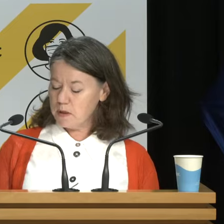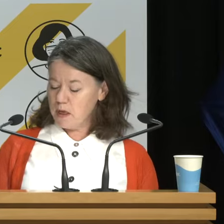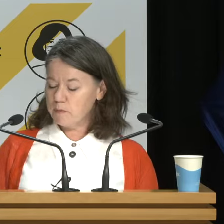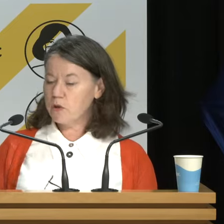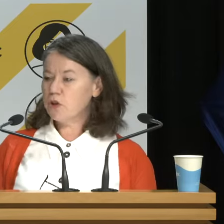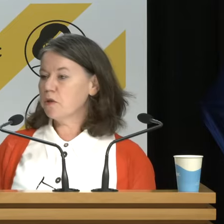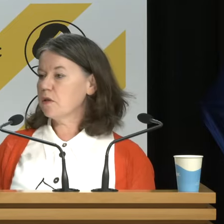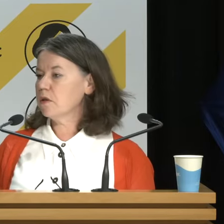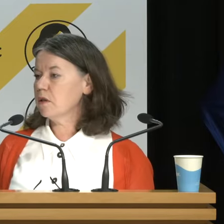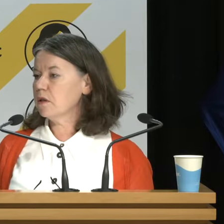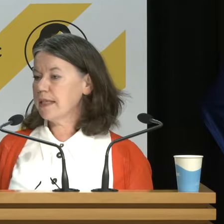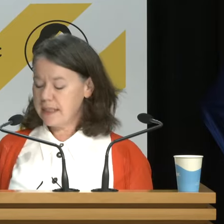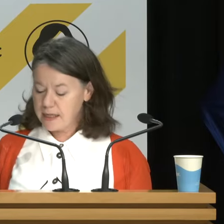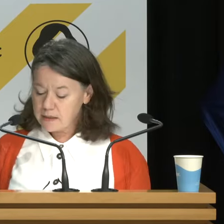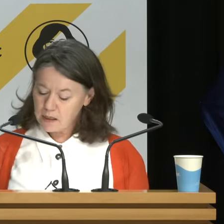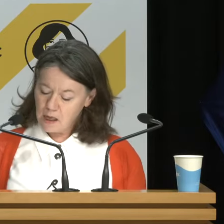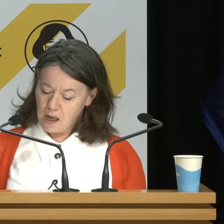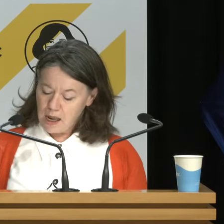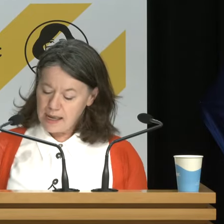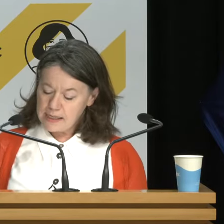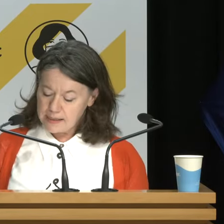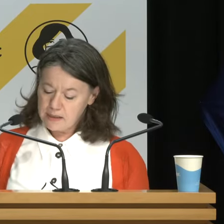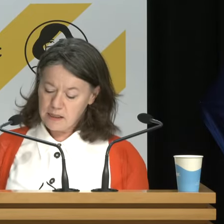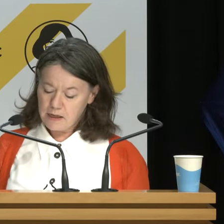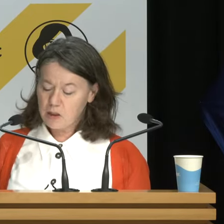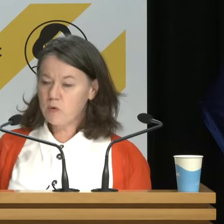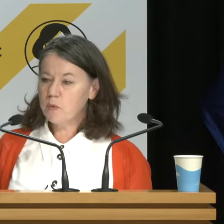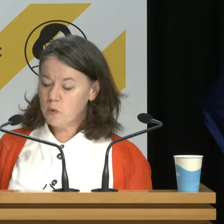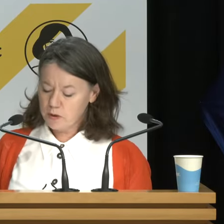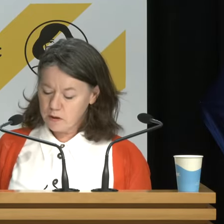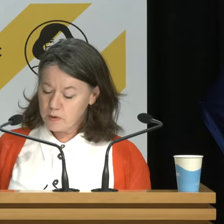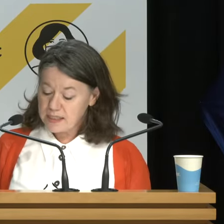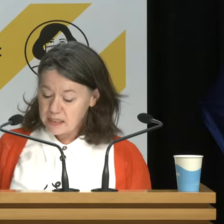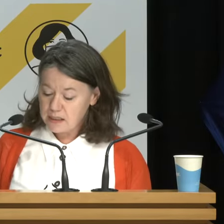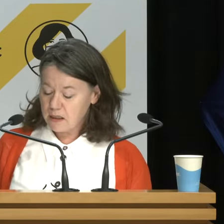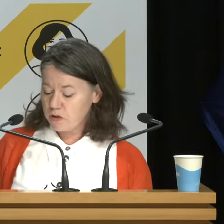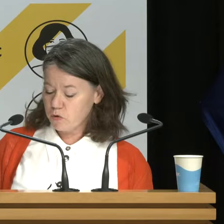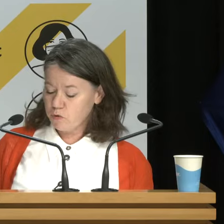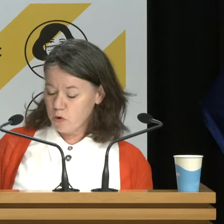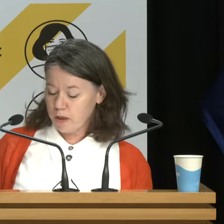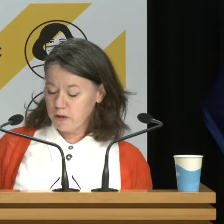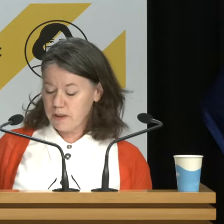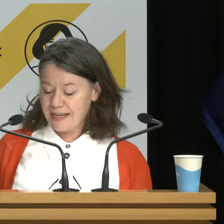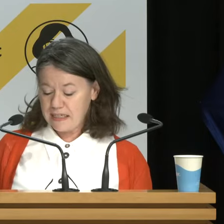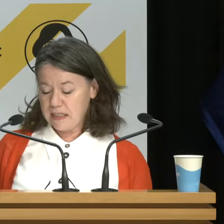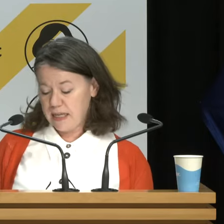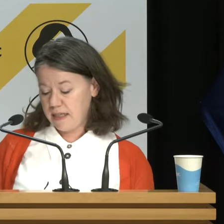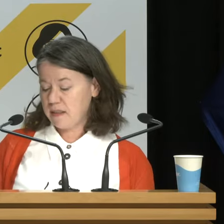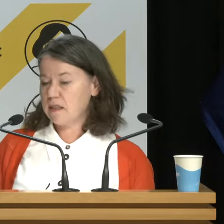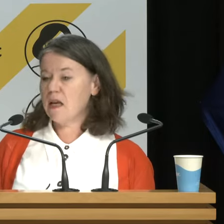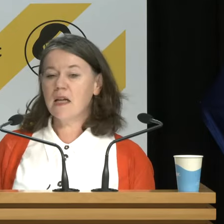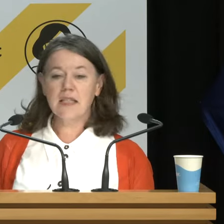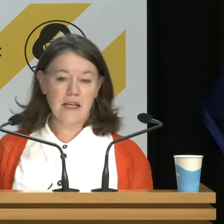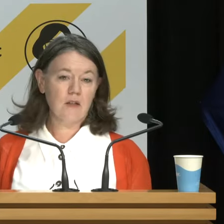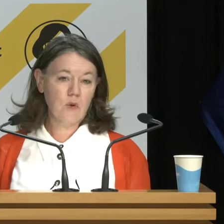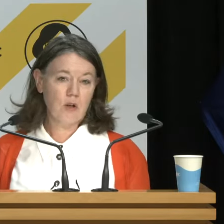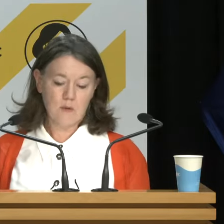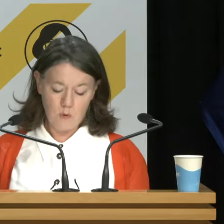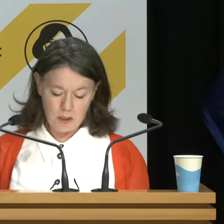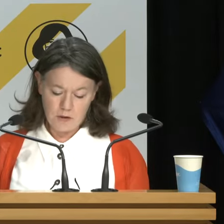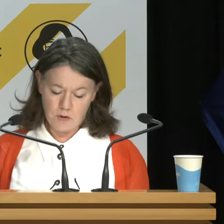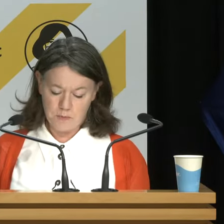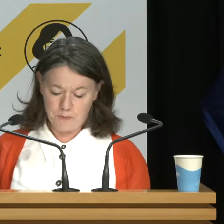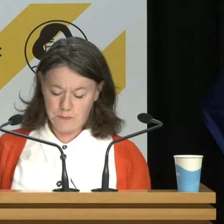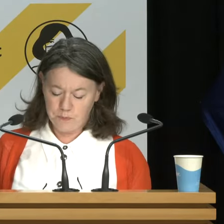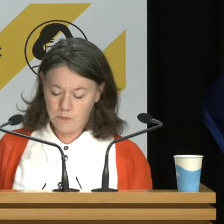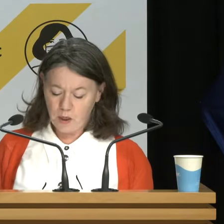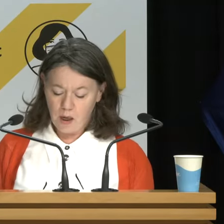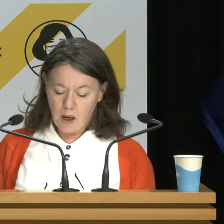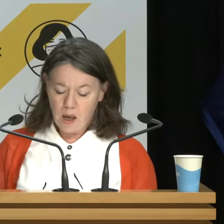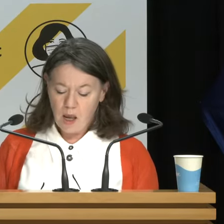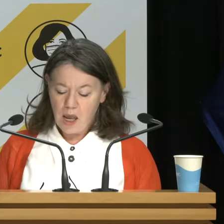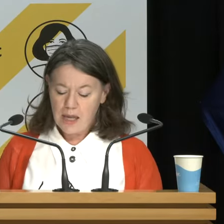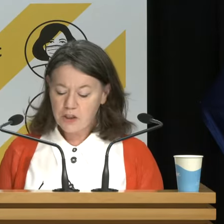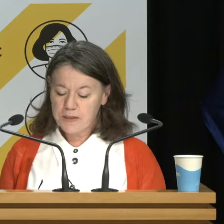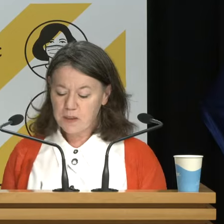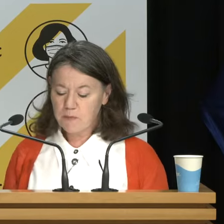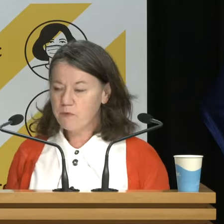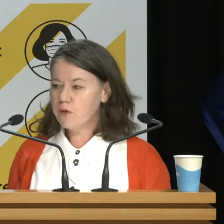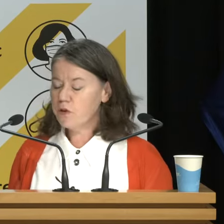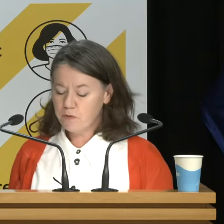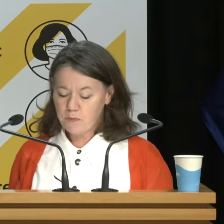Huntly.